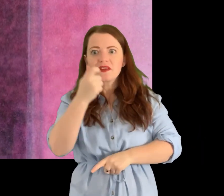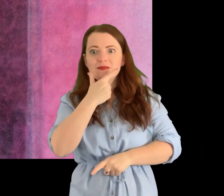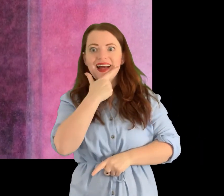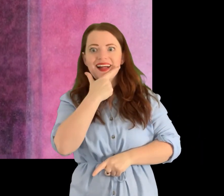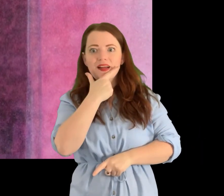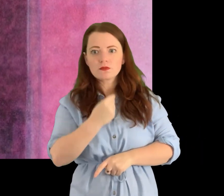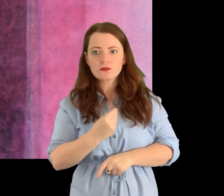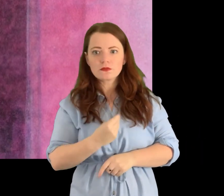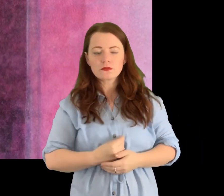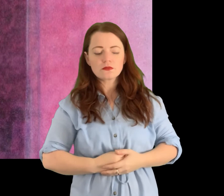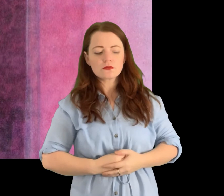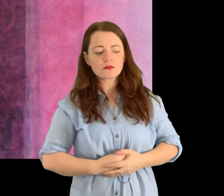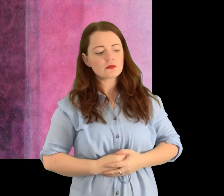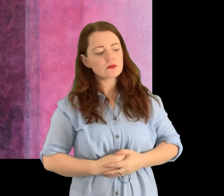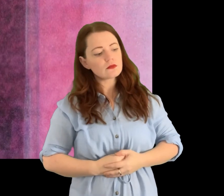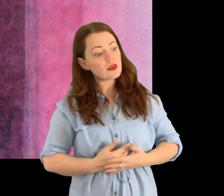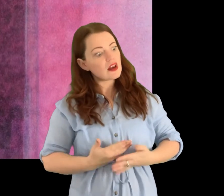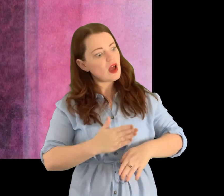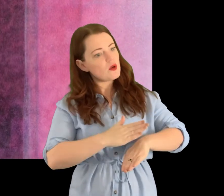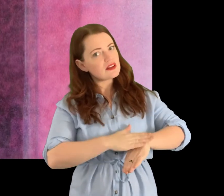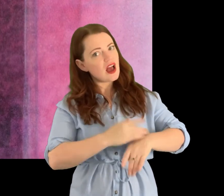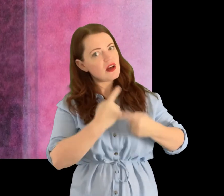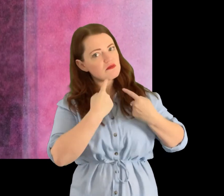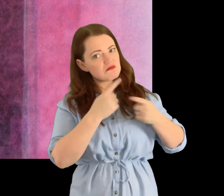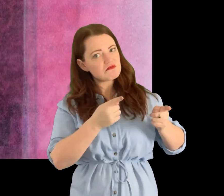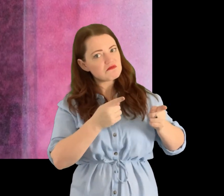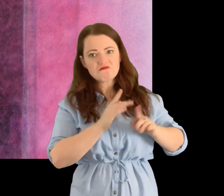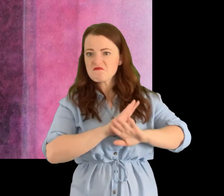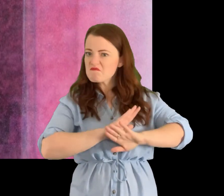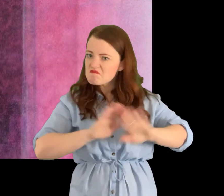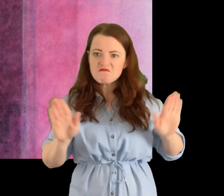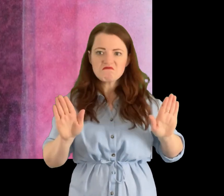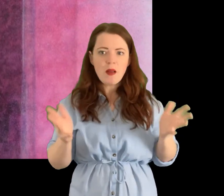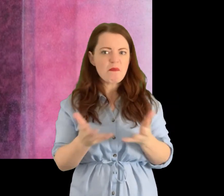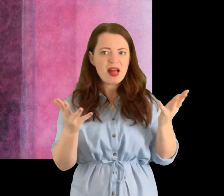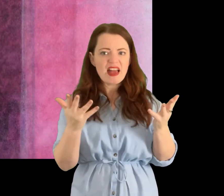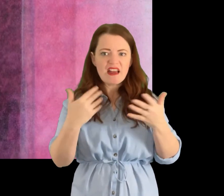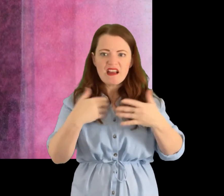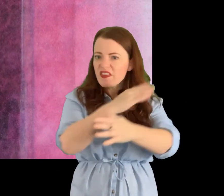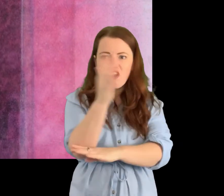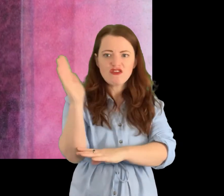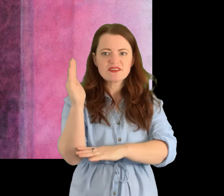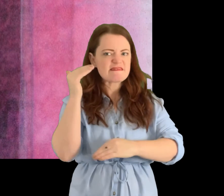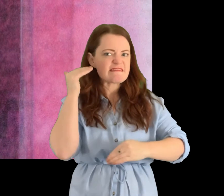“Now I think it’s time I told you No more playing in the forest